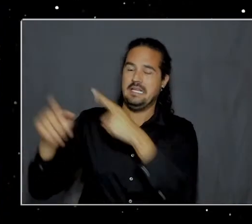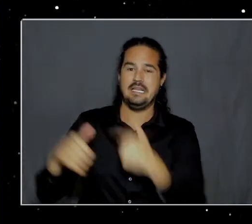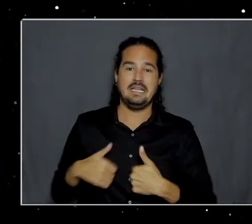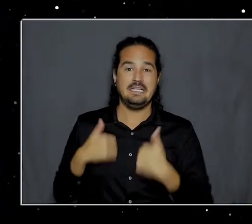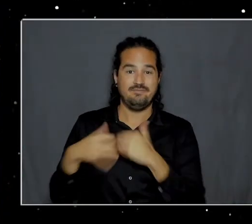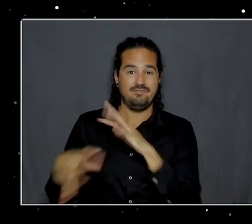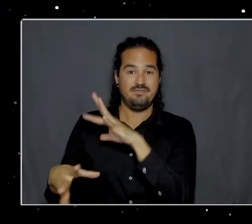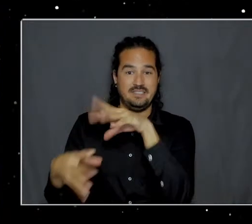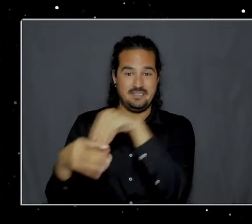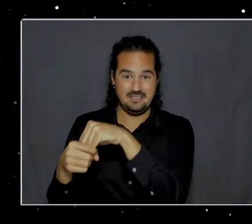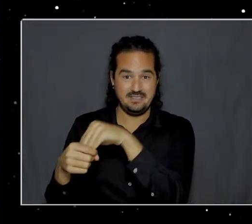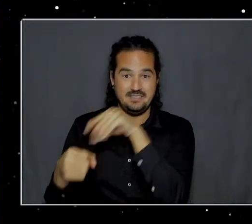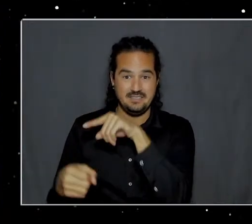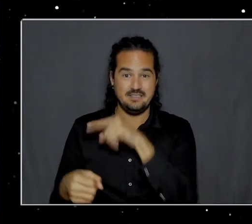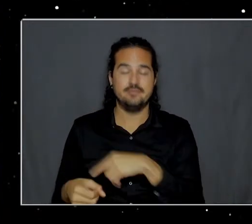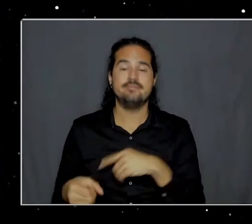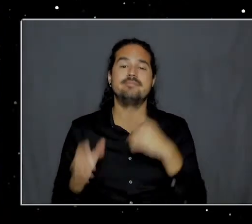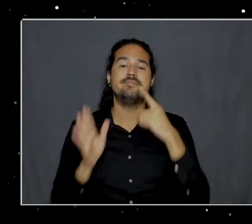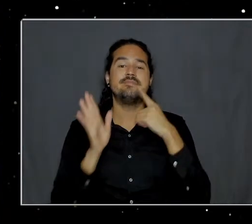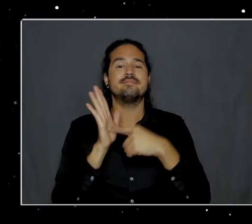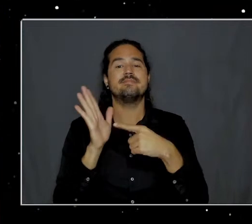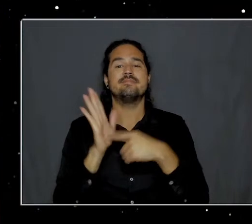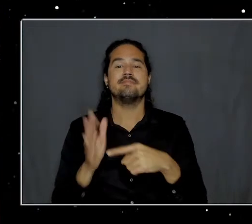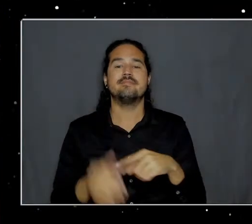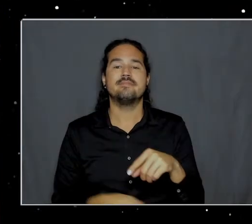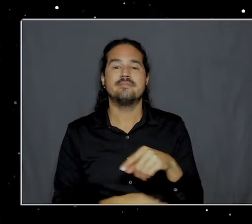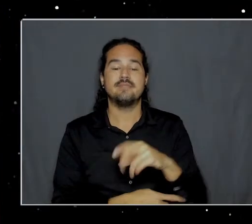ESCALATOR, AN ESCALATOR IS NOT